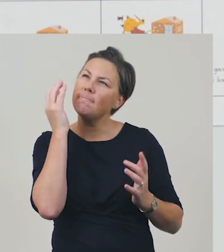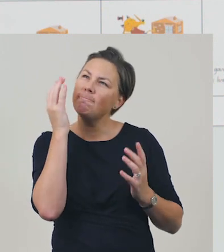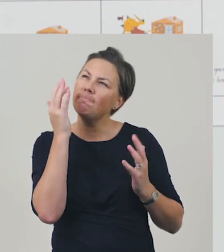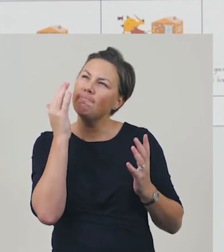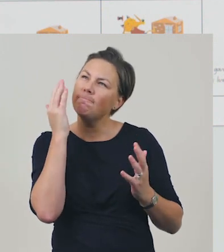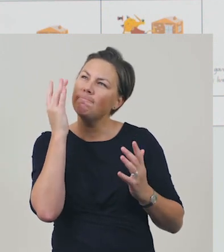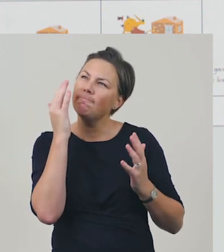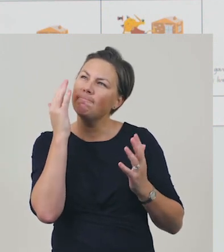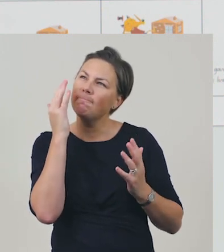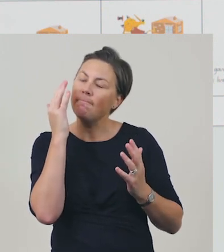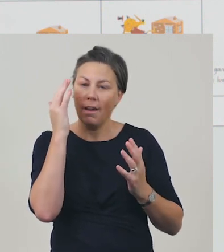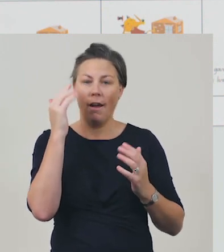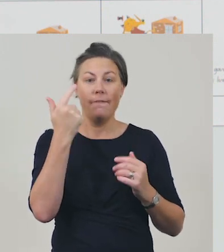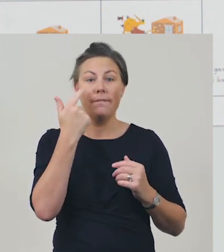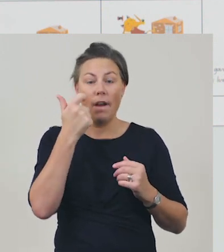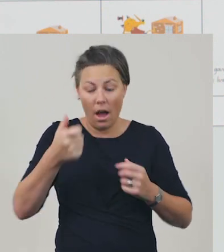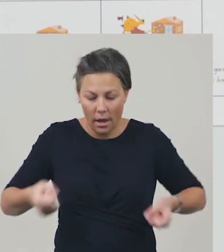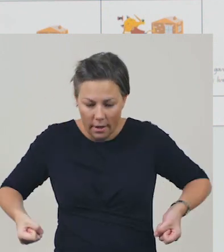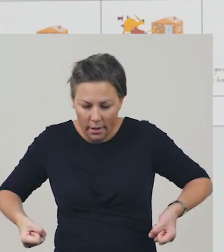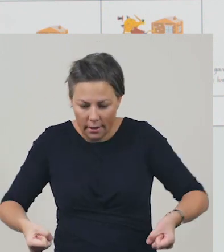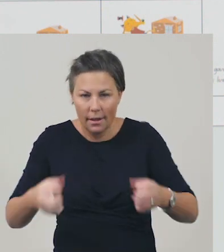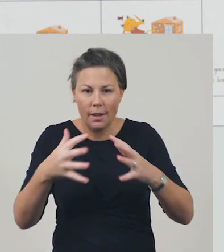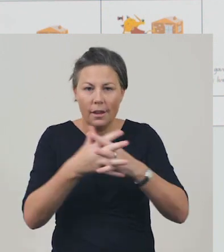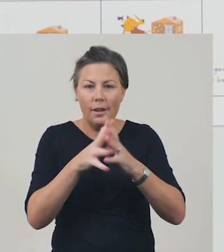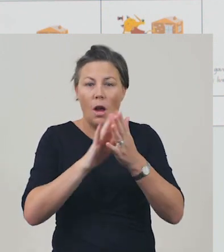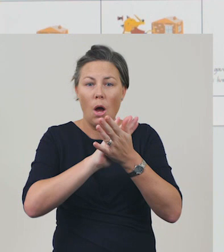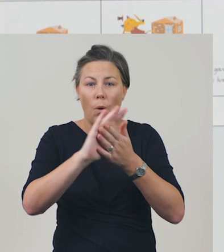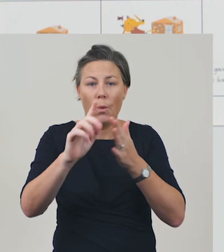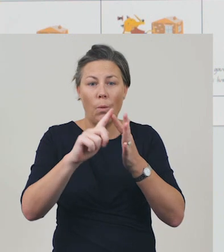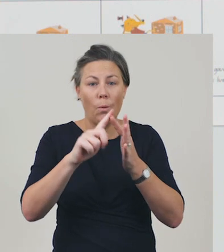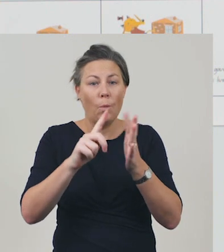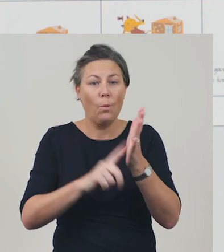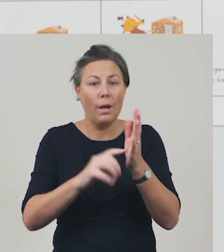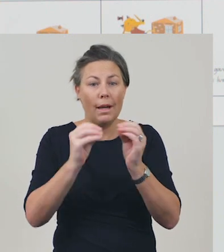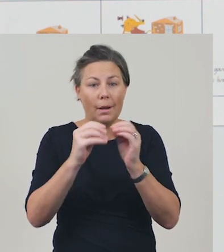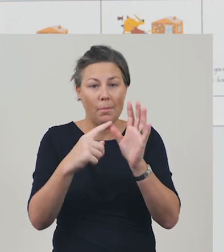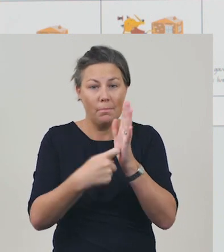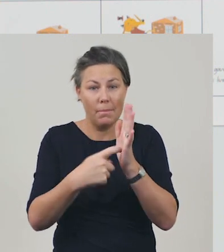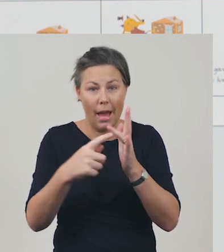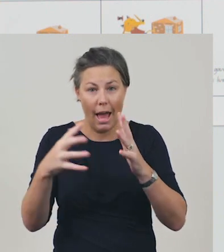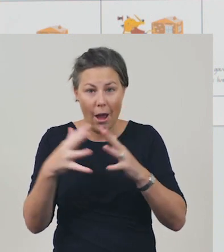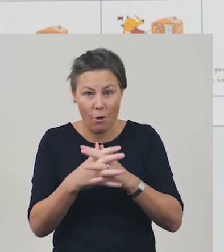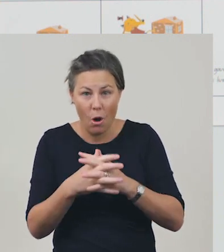She had found a wheelbarrow, and a big pile of bricks. She decided to build her house out of bricks.